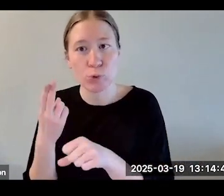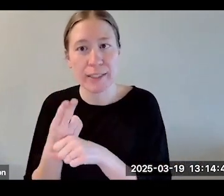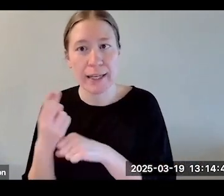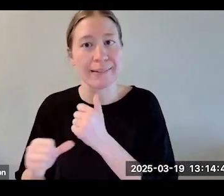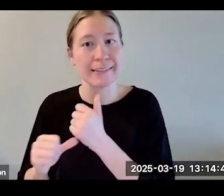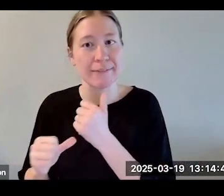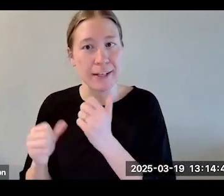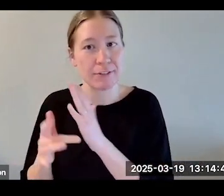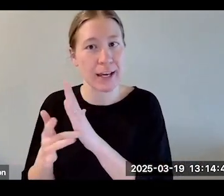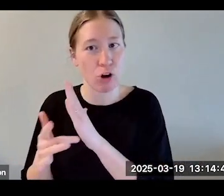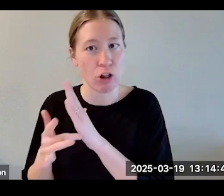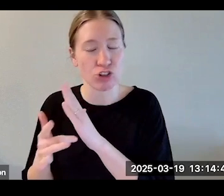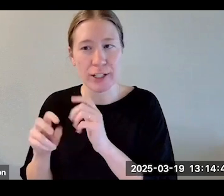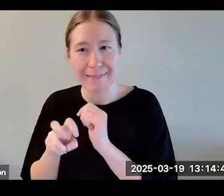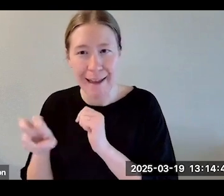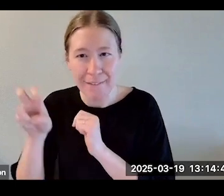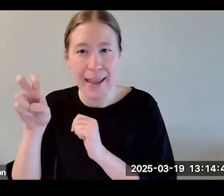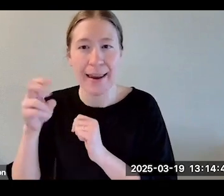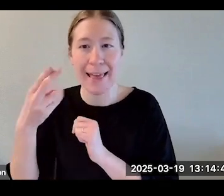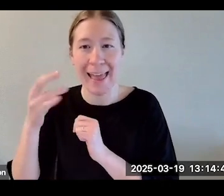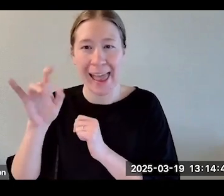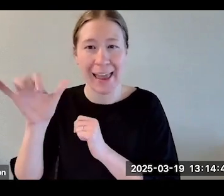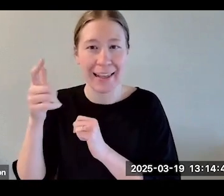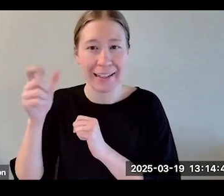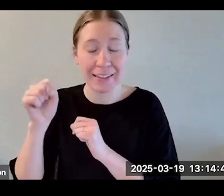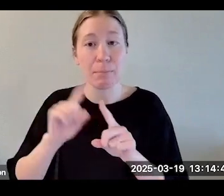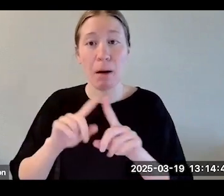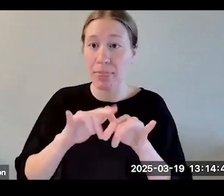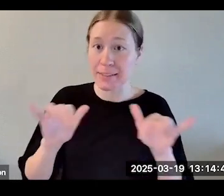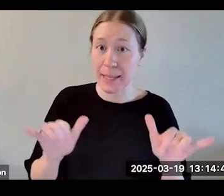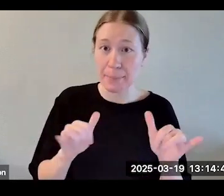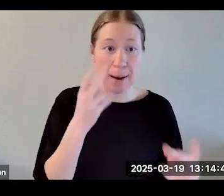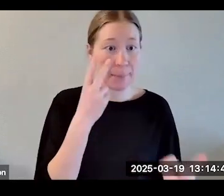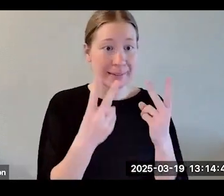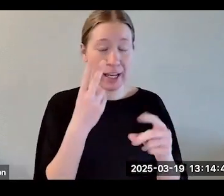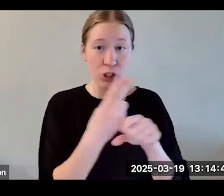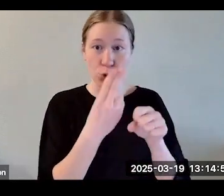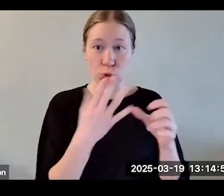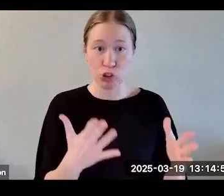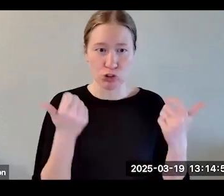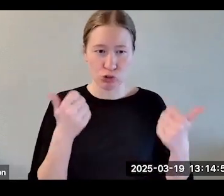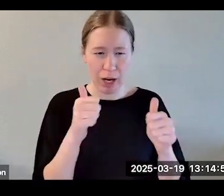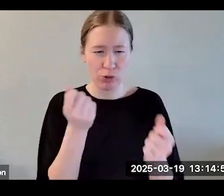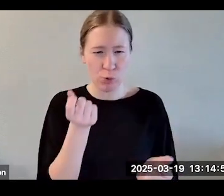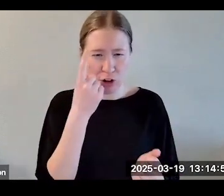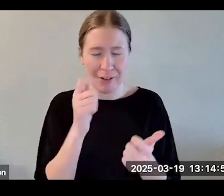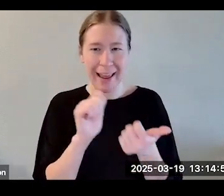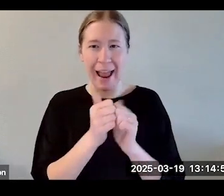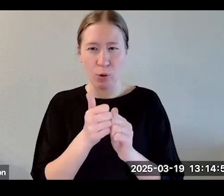but also folks who are just trying to, who may be sighted users, who may be trying to understand how to interact with our document.